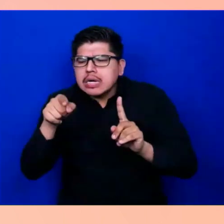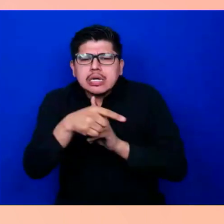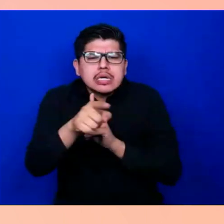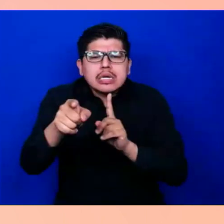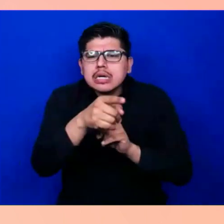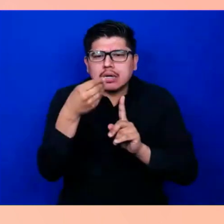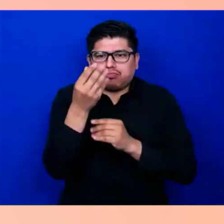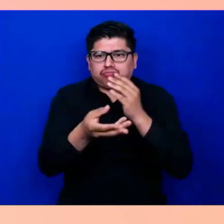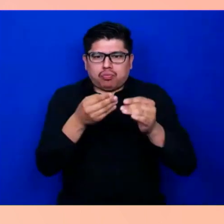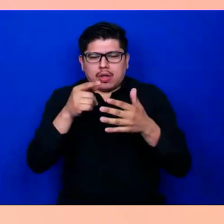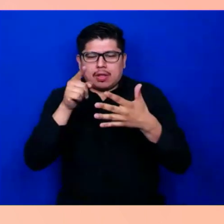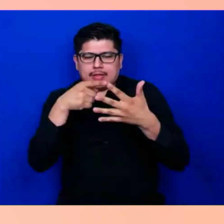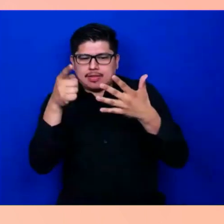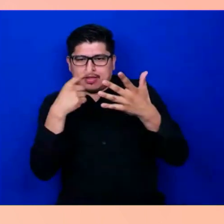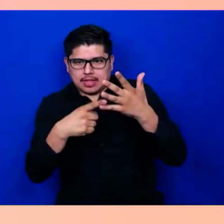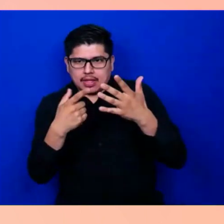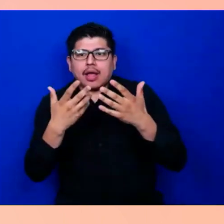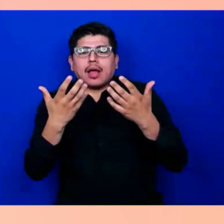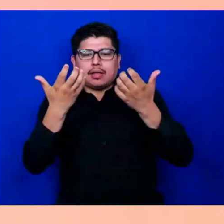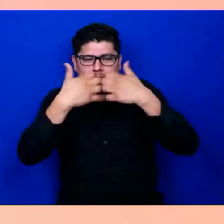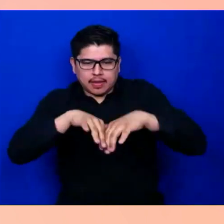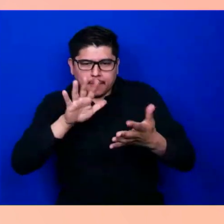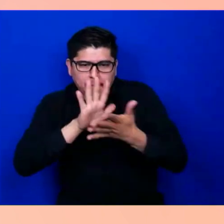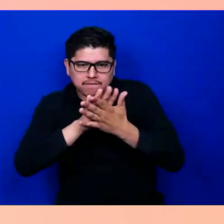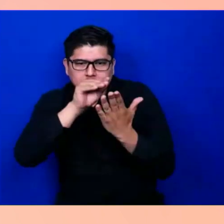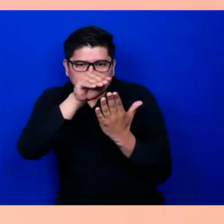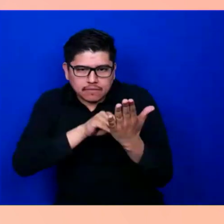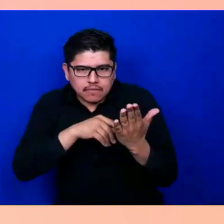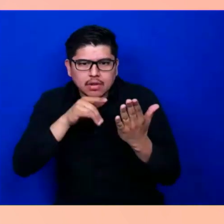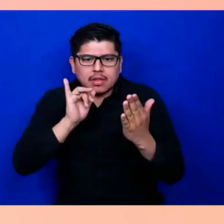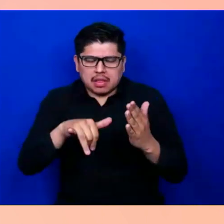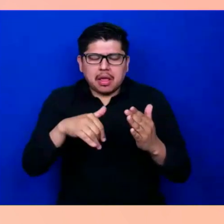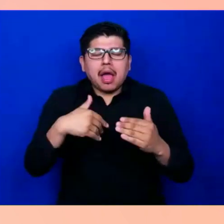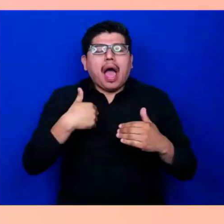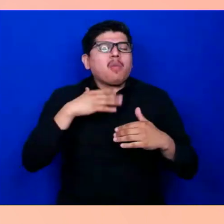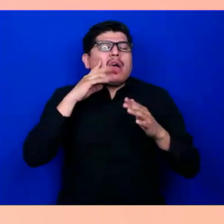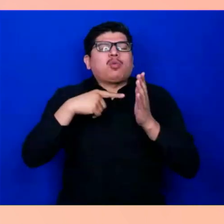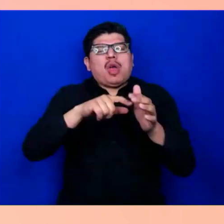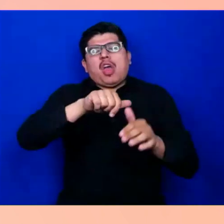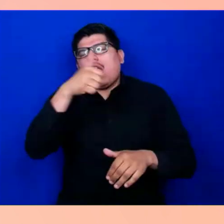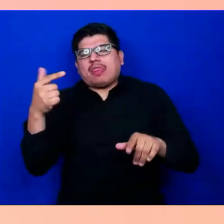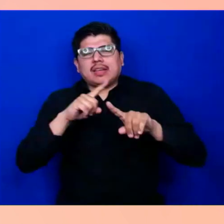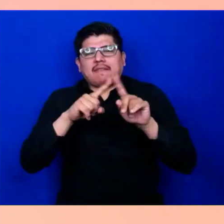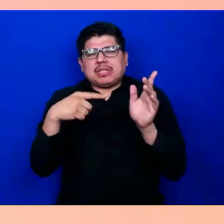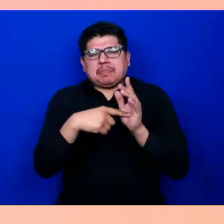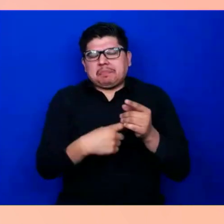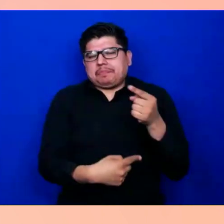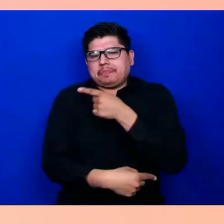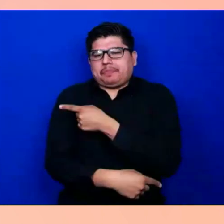Let's show a different example. Can the new Bing help us to write accessible code?